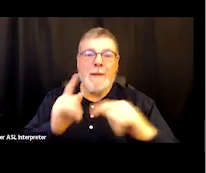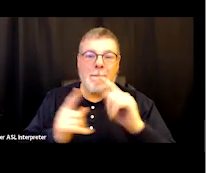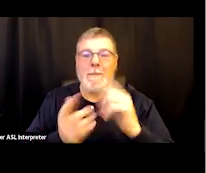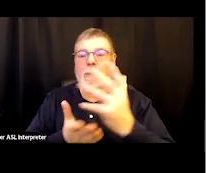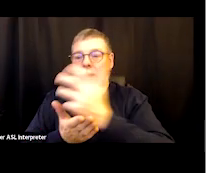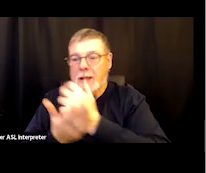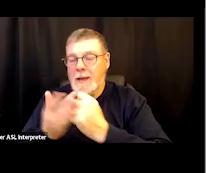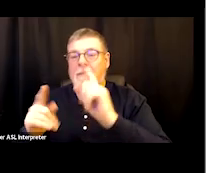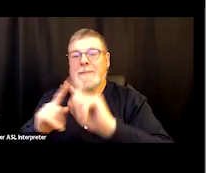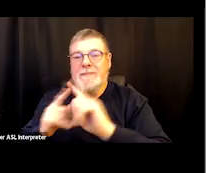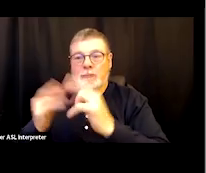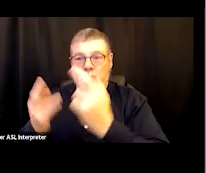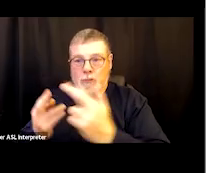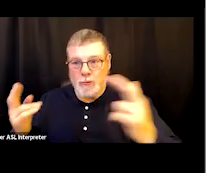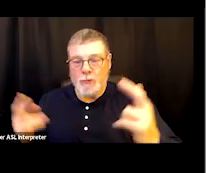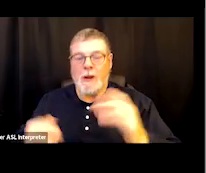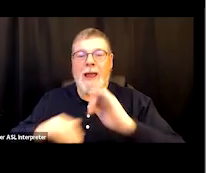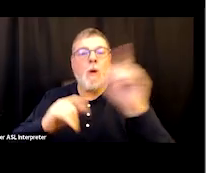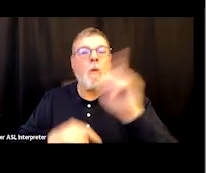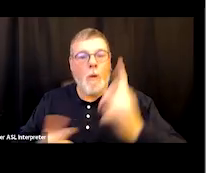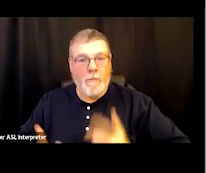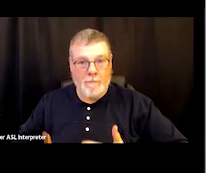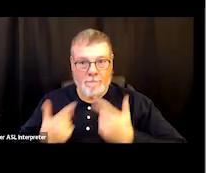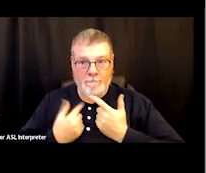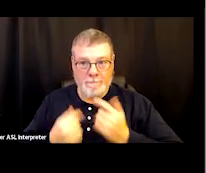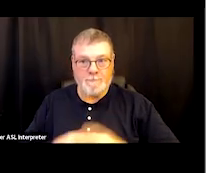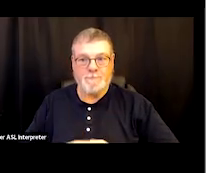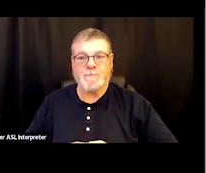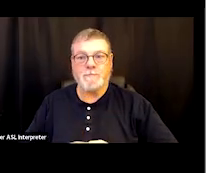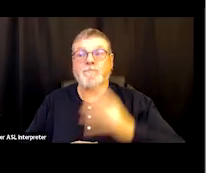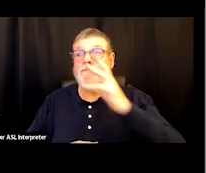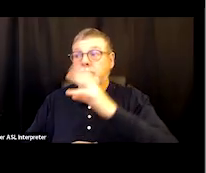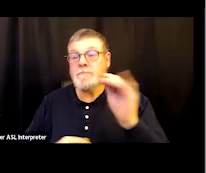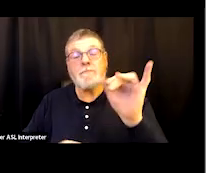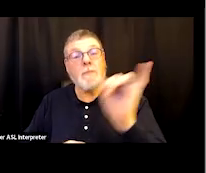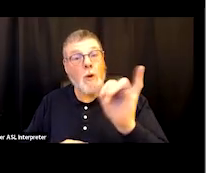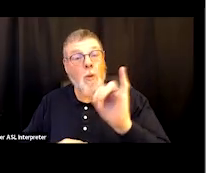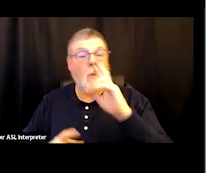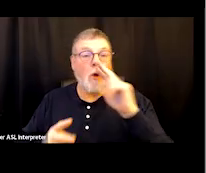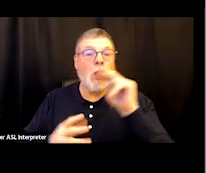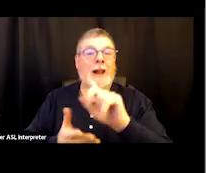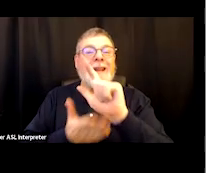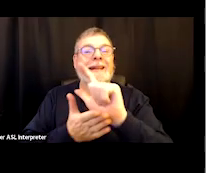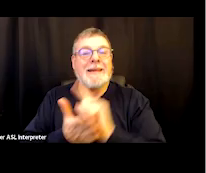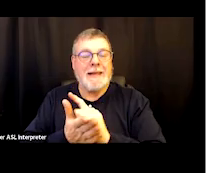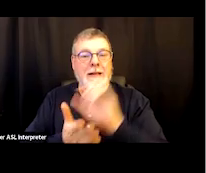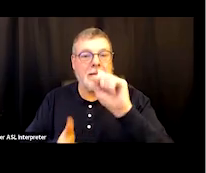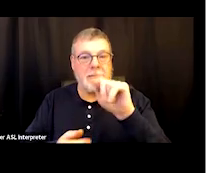resources, and living arrangement. They're also going to look at someone's legal status in the United States